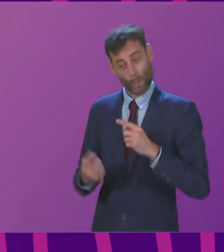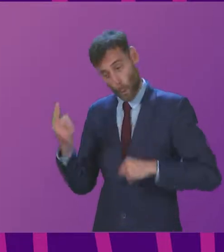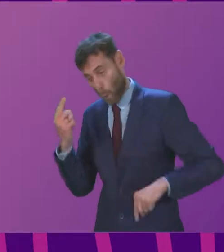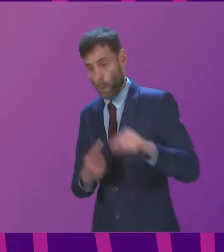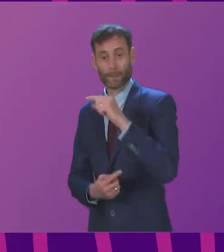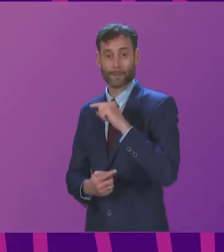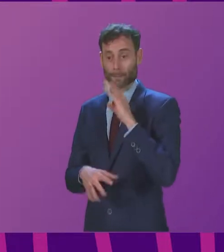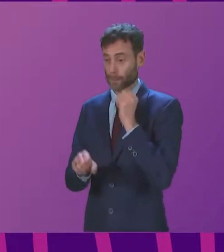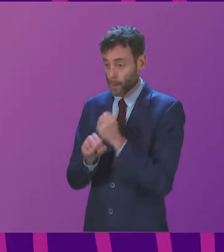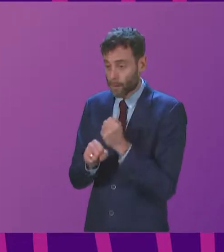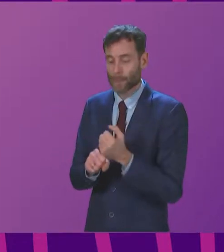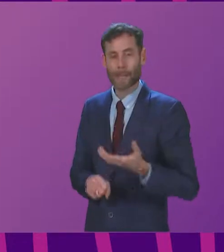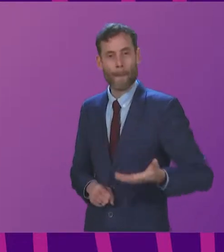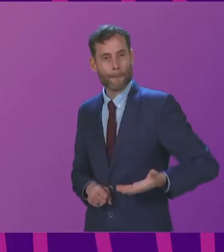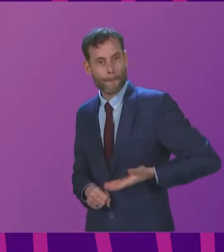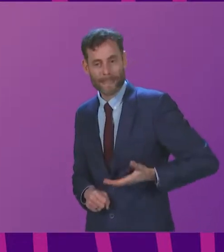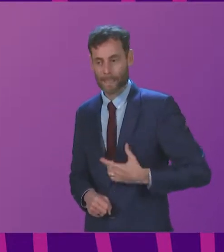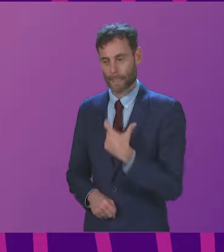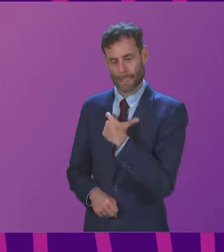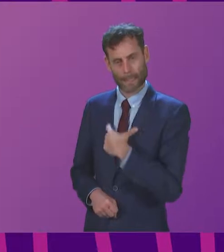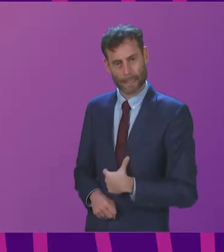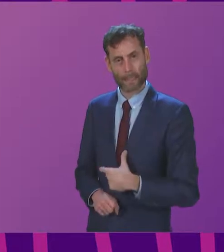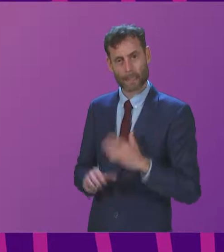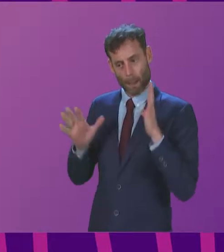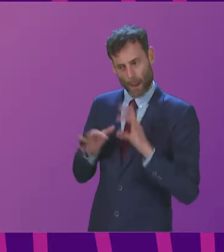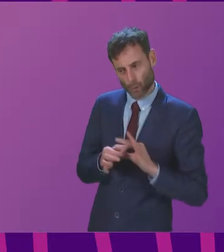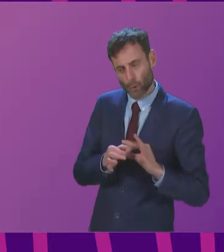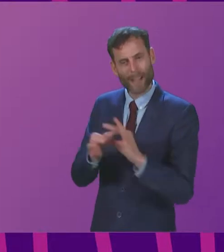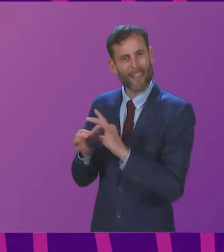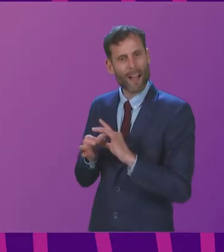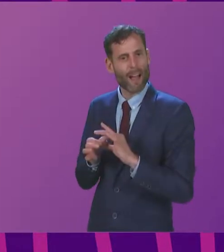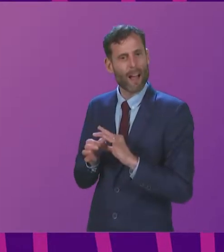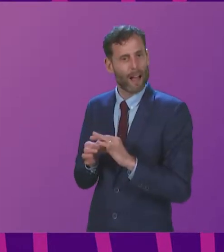businesses and individual citizens—must do together as part of a social compact